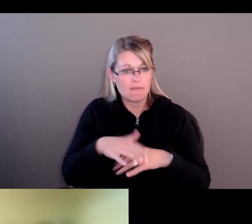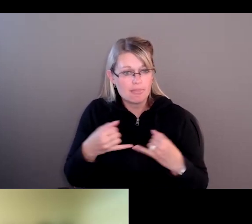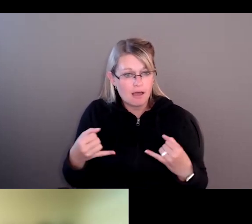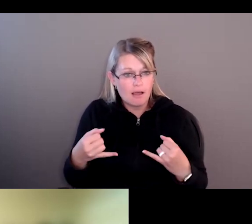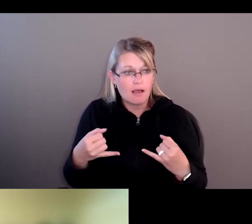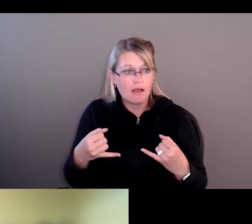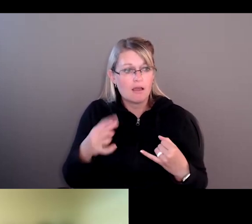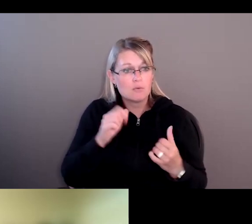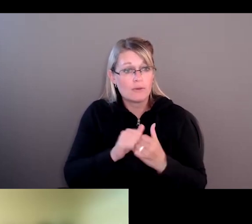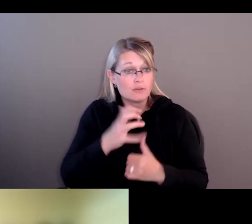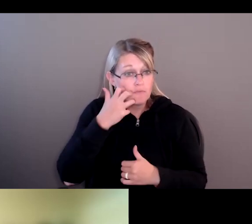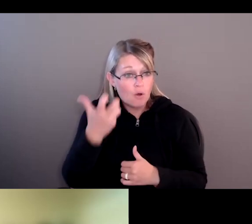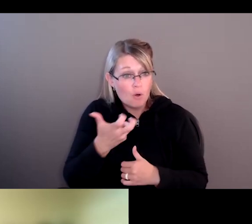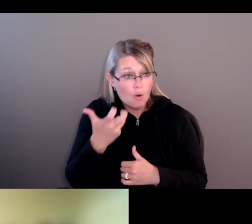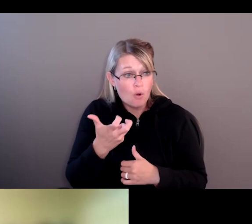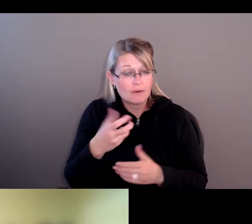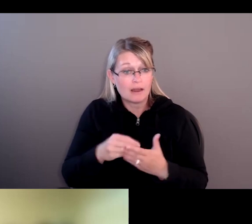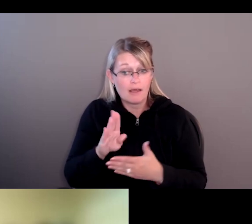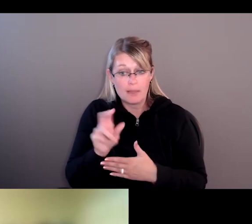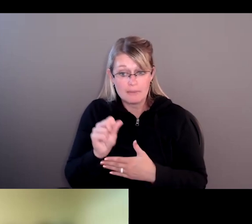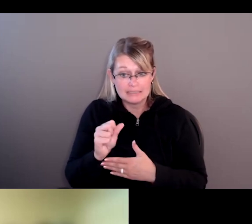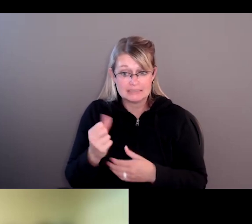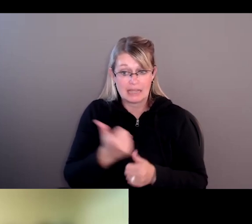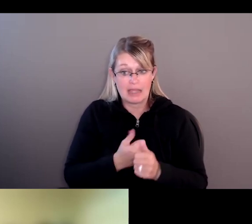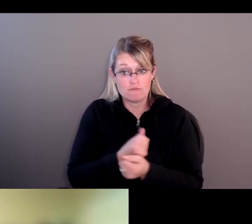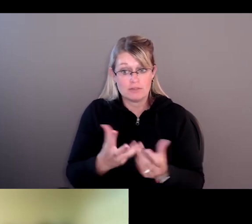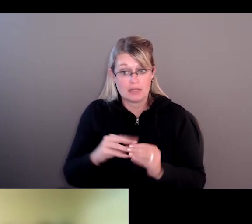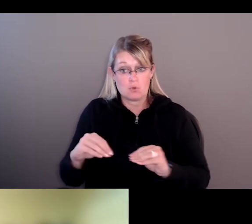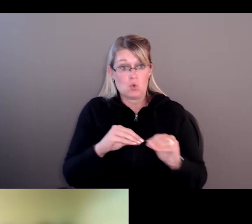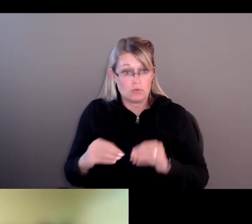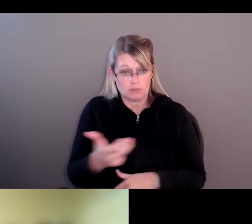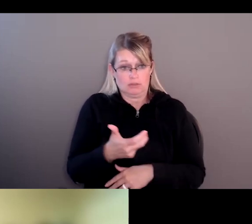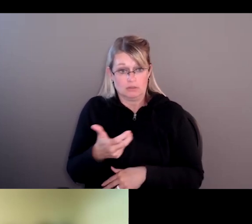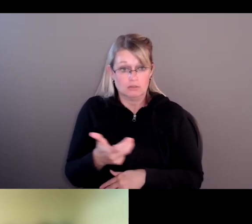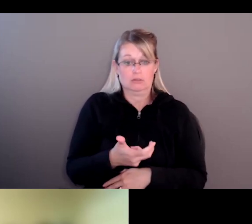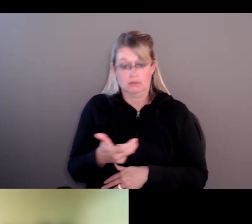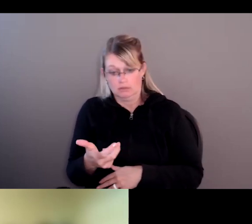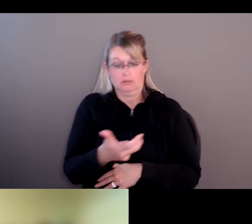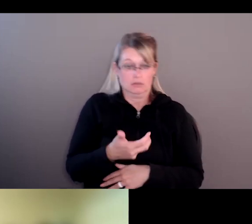their cell phone and they are in a bus and everything moves. So if we can start pulling